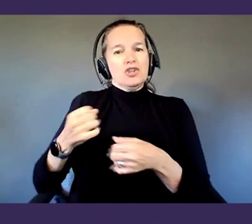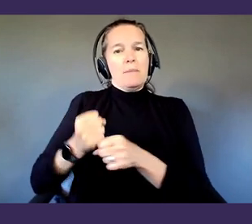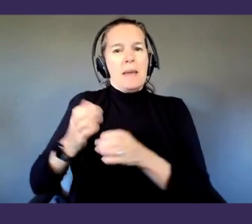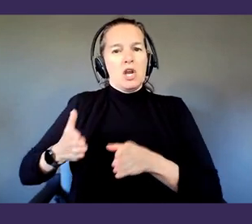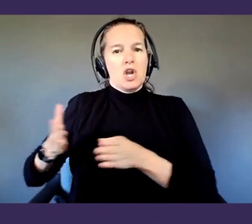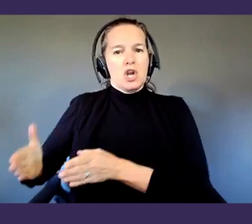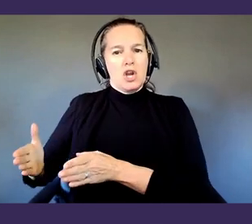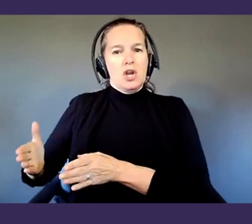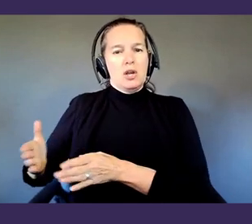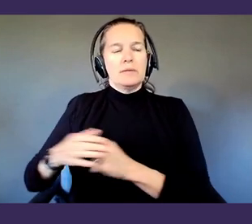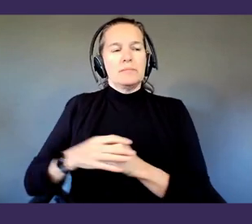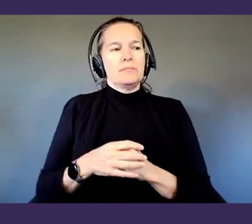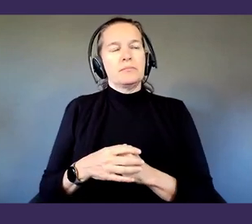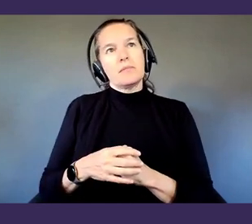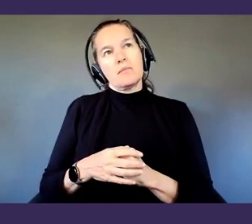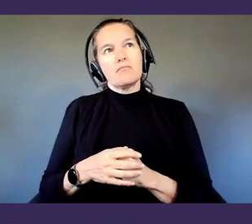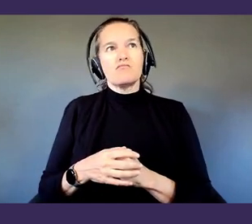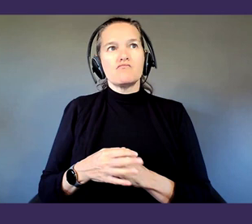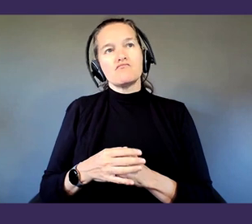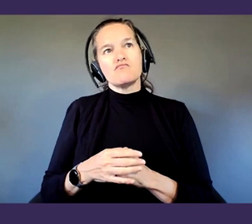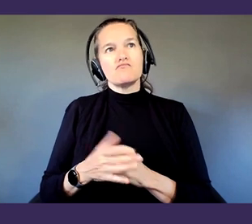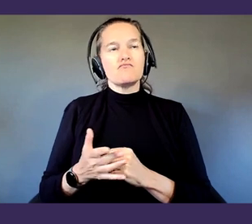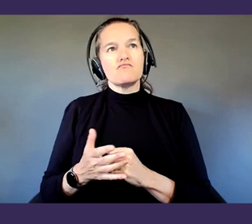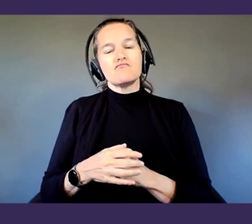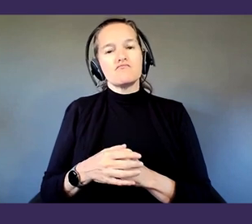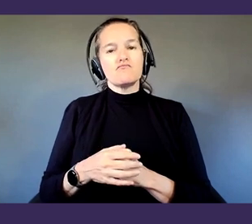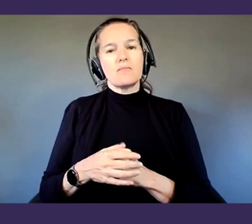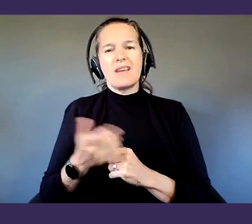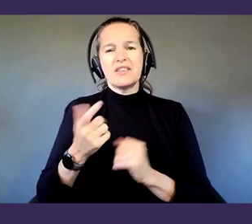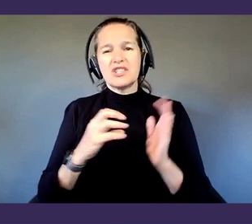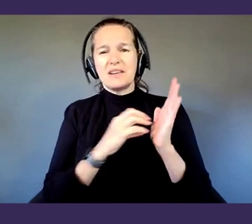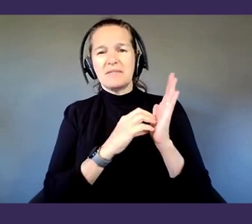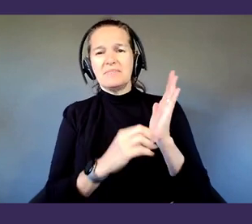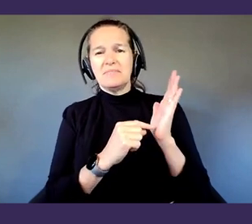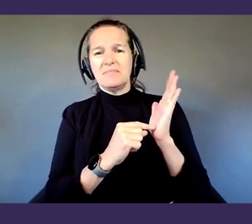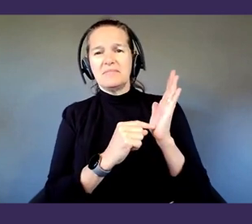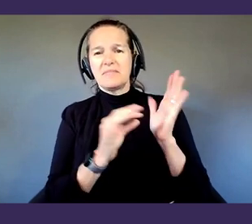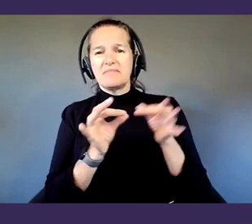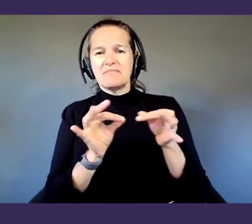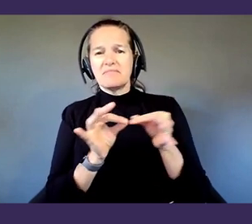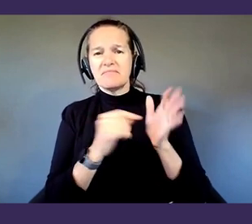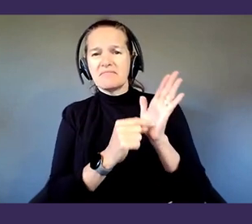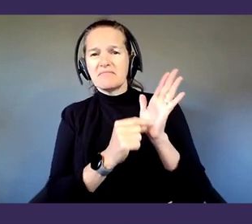There's, like, a little clause at the end of the supported decision-making agreement